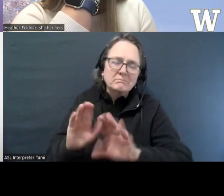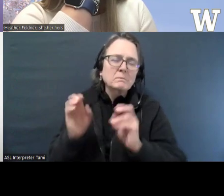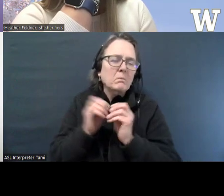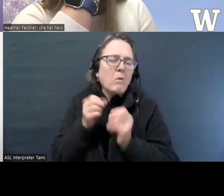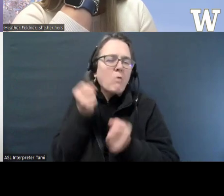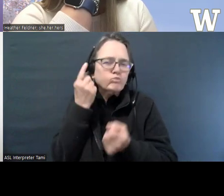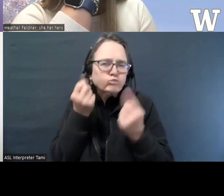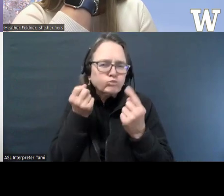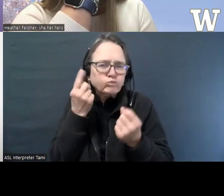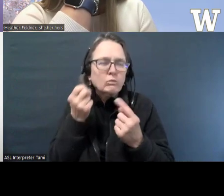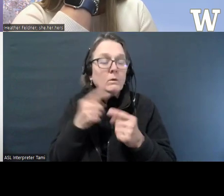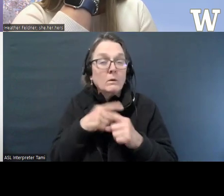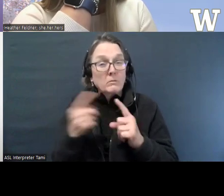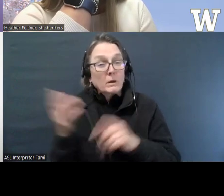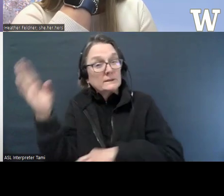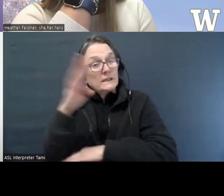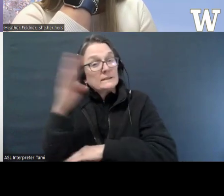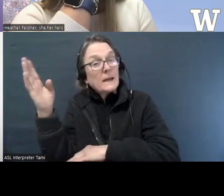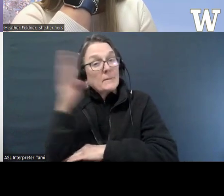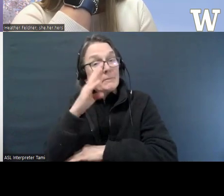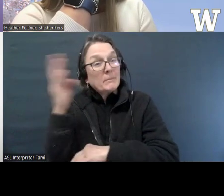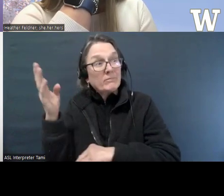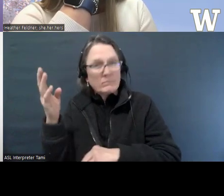you know, keeps displaying over time.